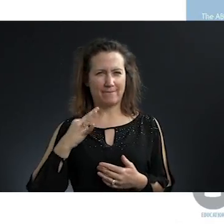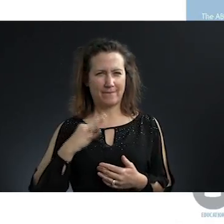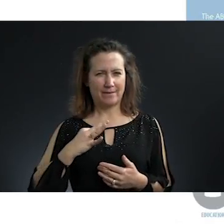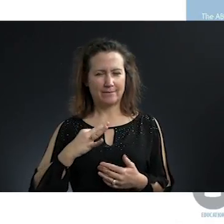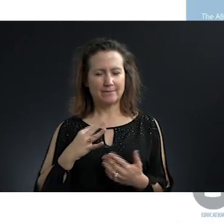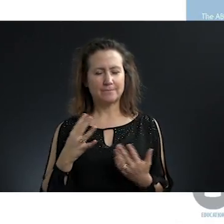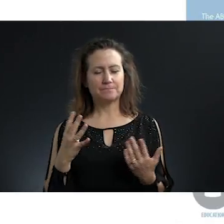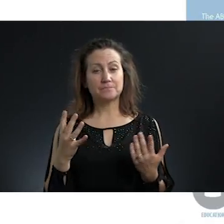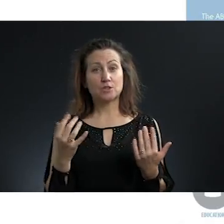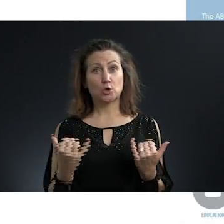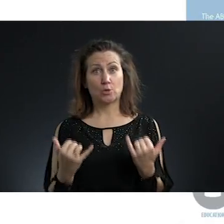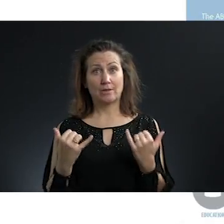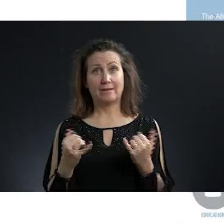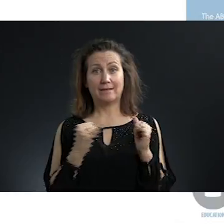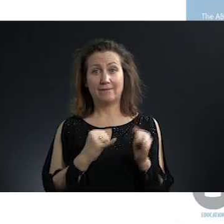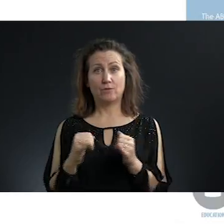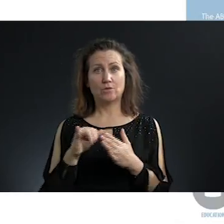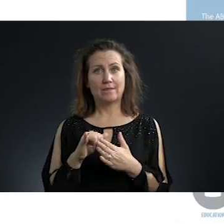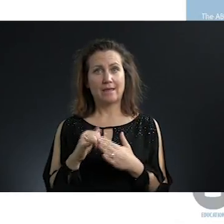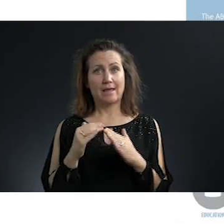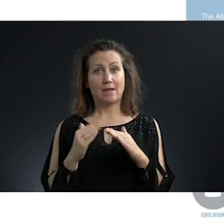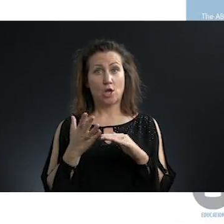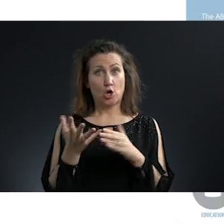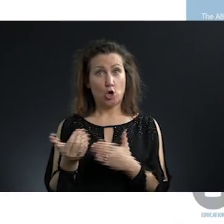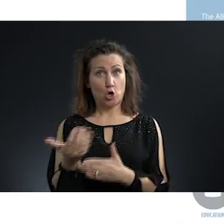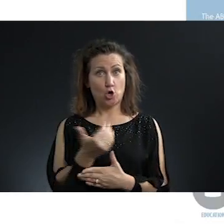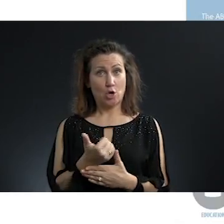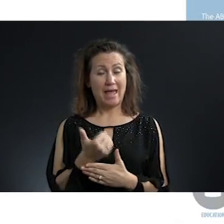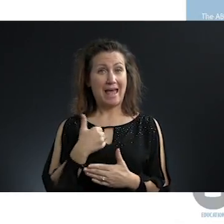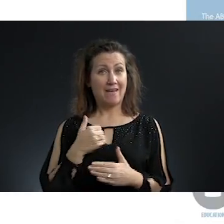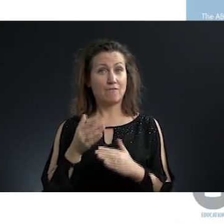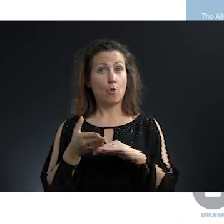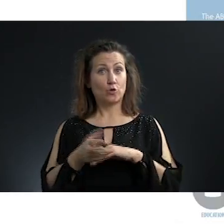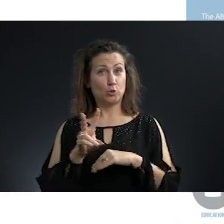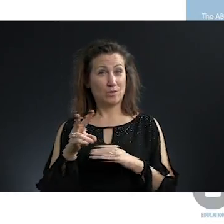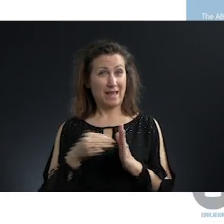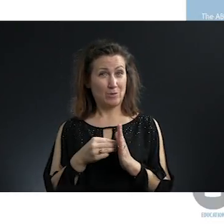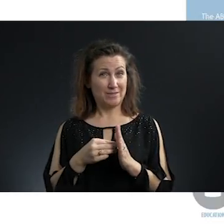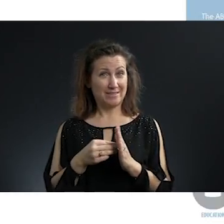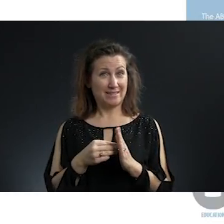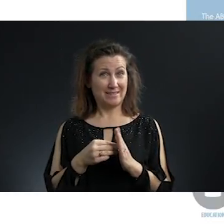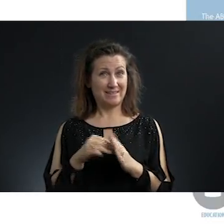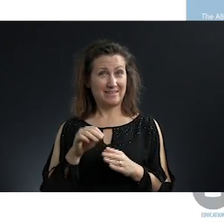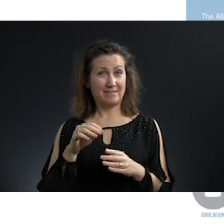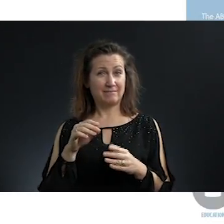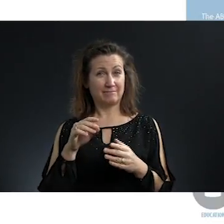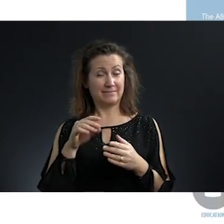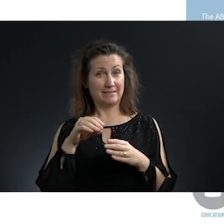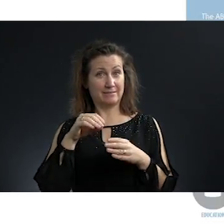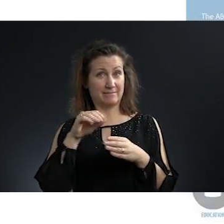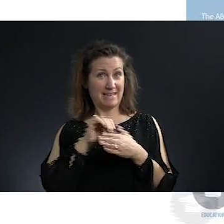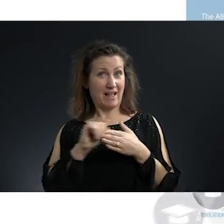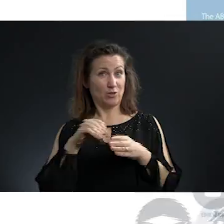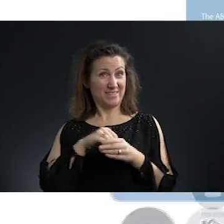Currently individuals that make more than two thousand dollars in assets are not eligible so this would [change] with the able [act] you could save money for